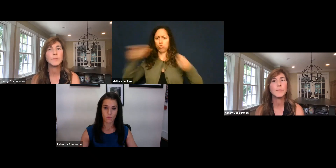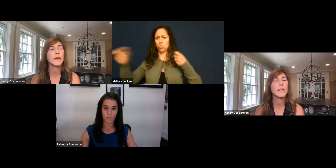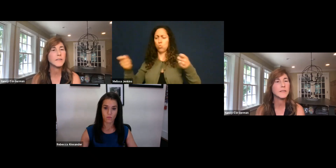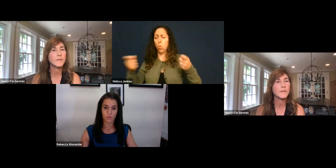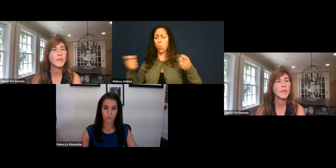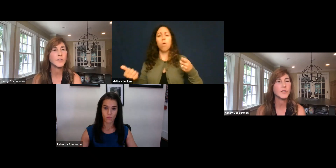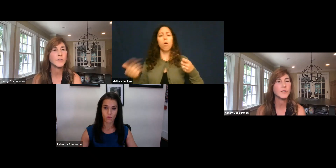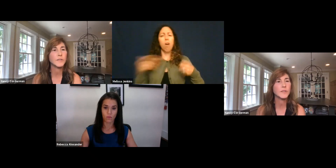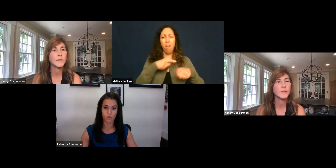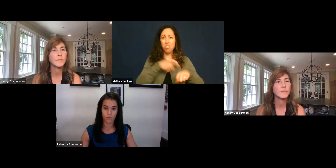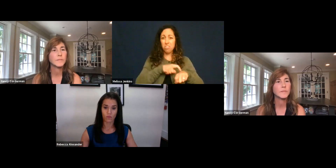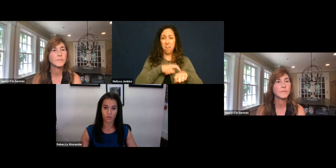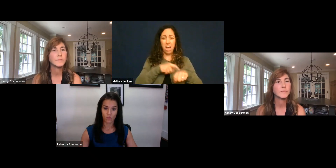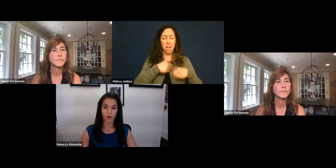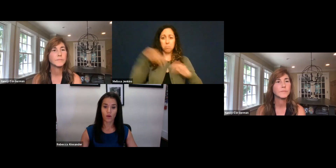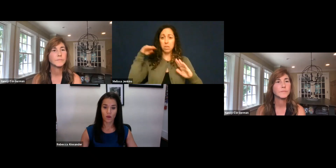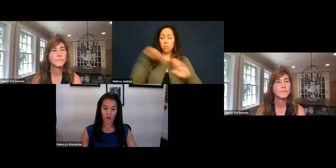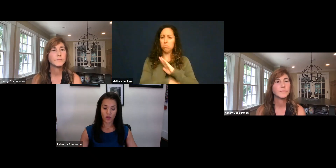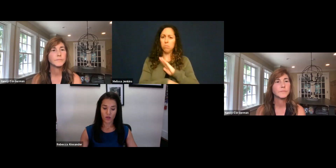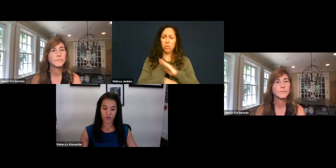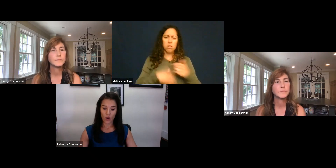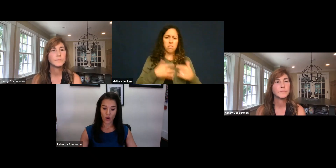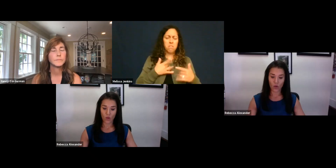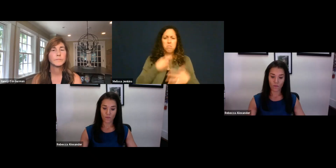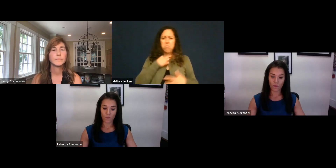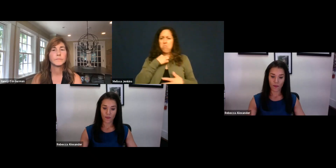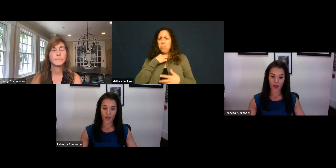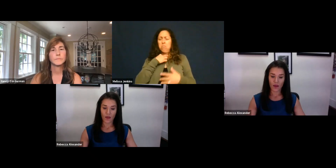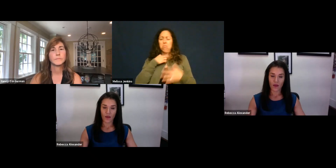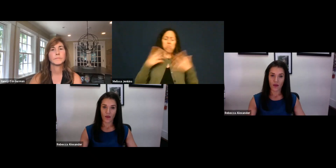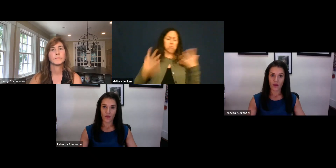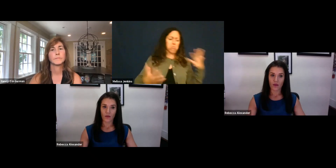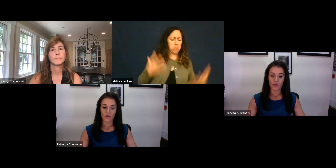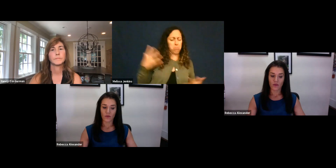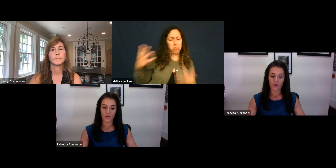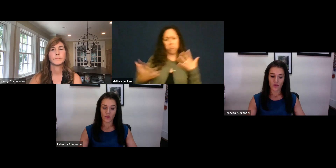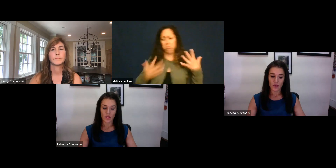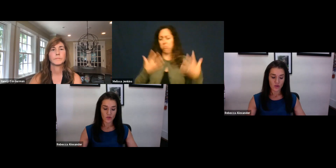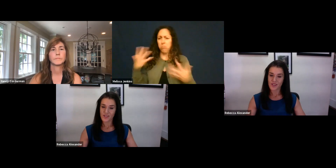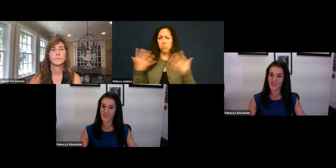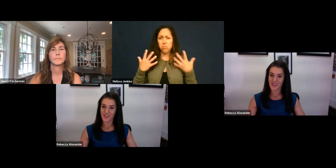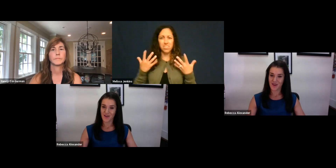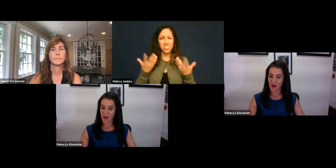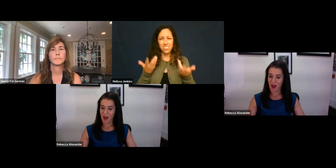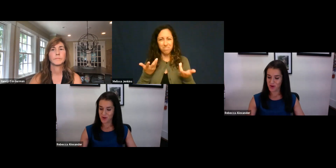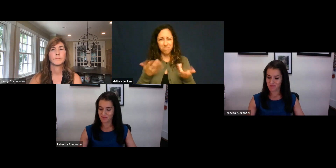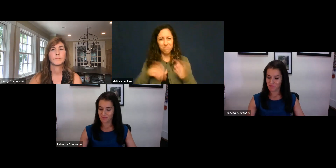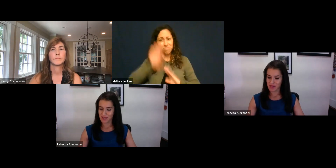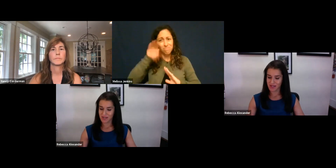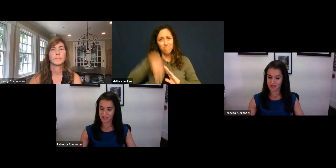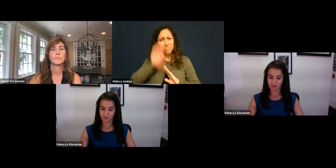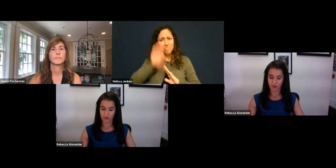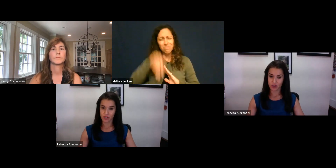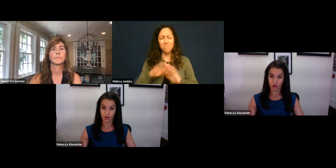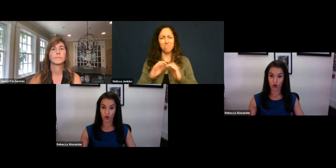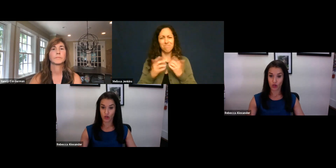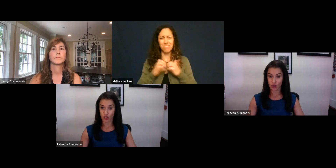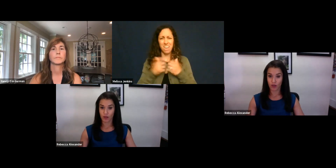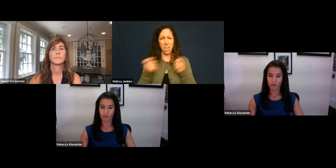because of Usher's. So here's the thing about being, first of all, human.